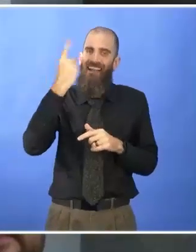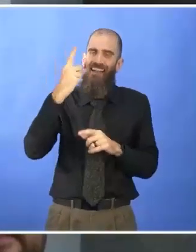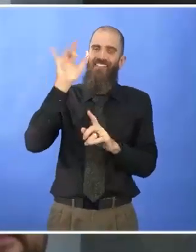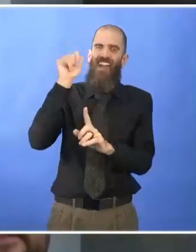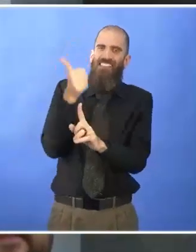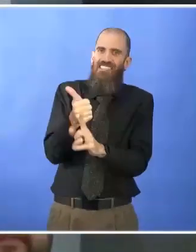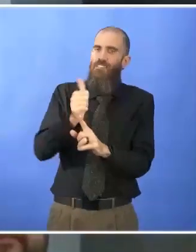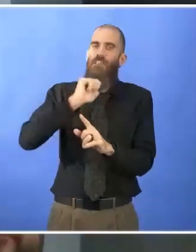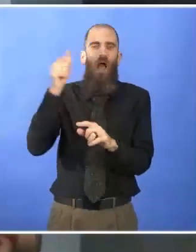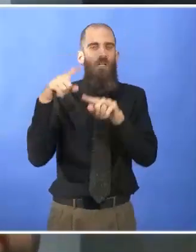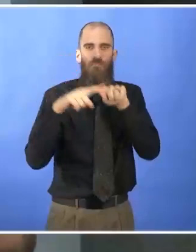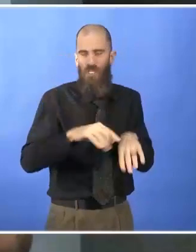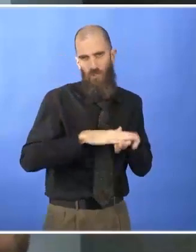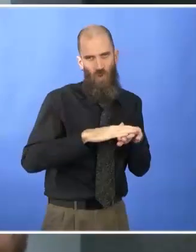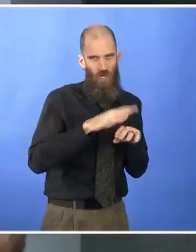TO THE CONDITION THAT THEY CORRECTIONAL AUTHORITY DOES NOT